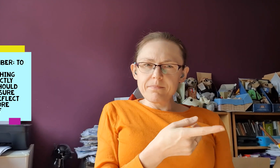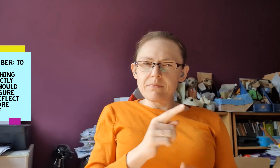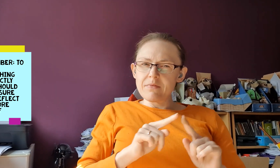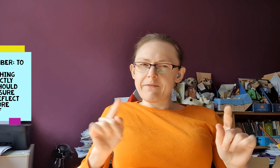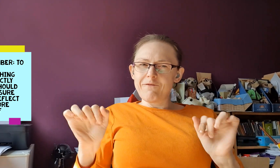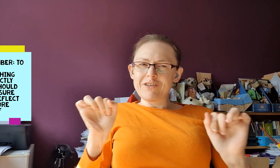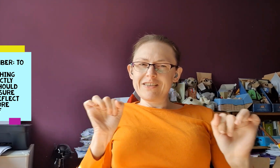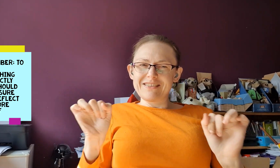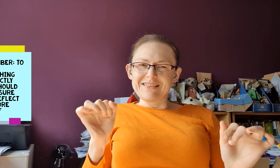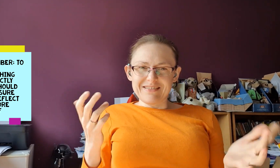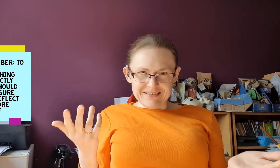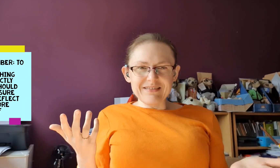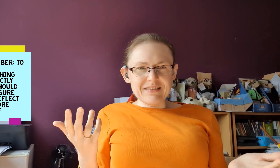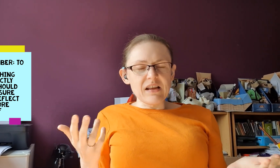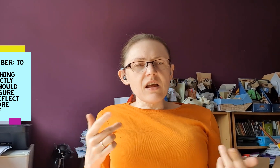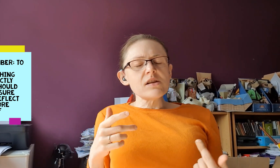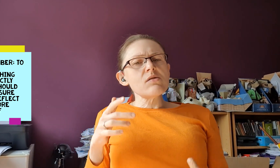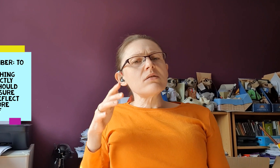Different.